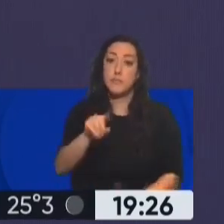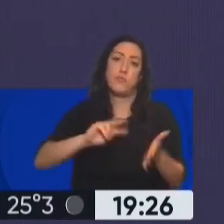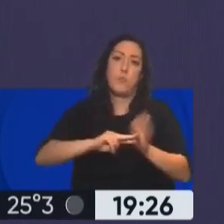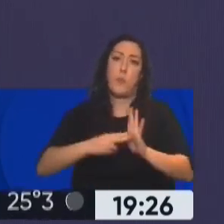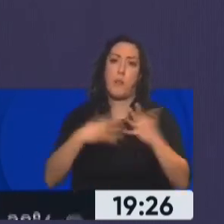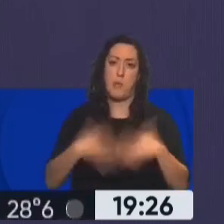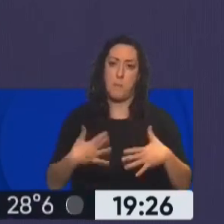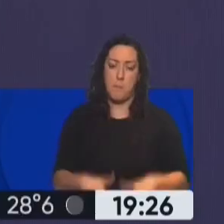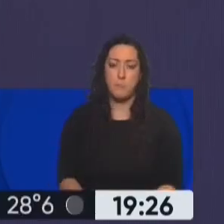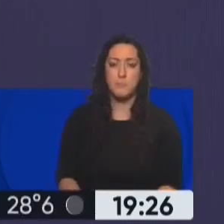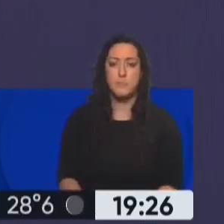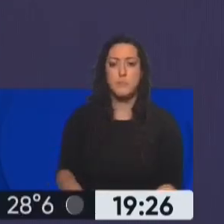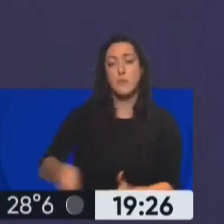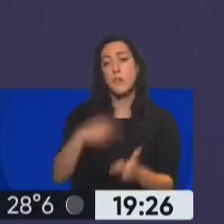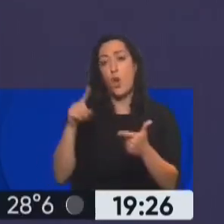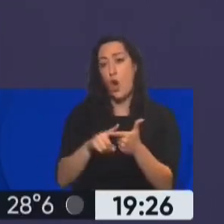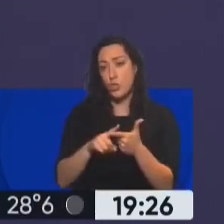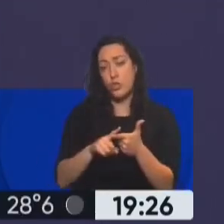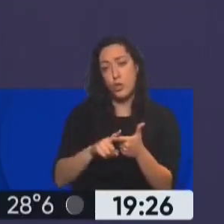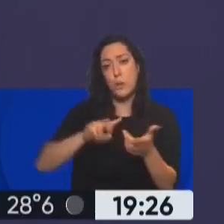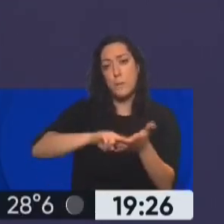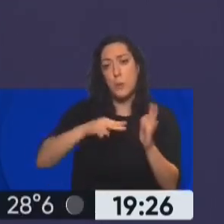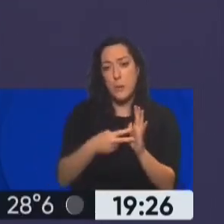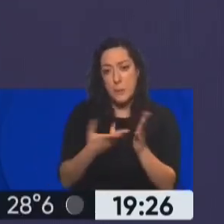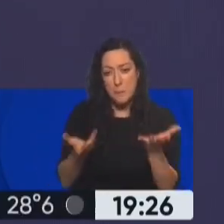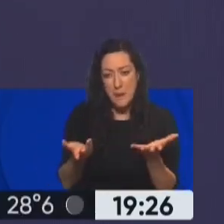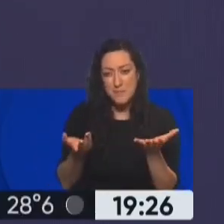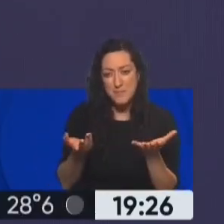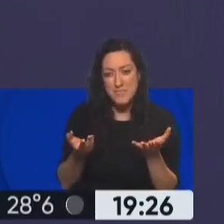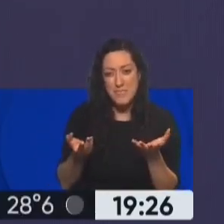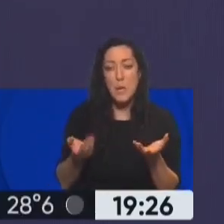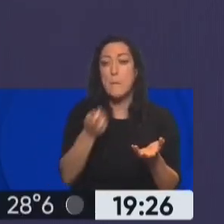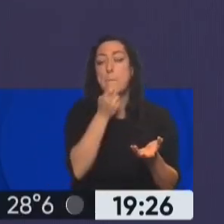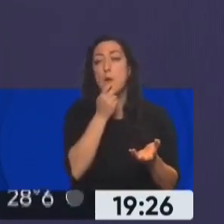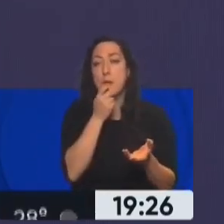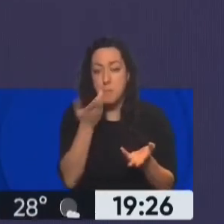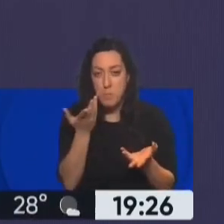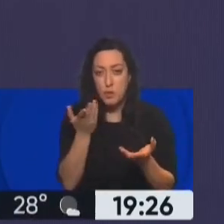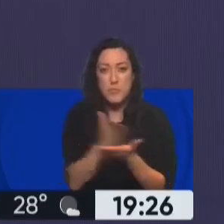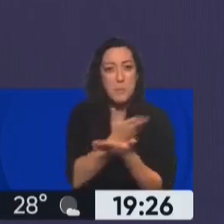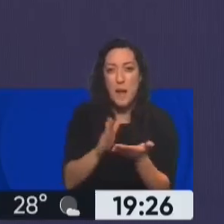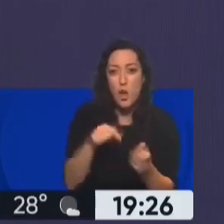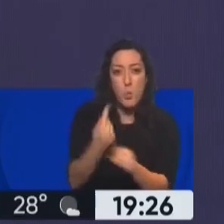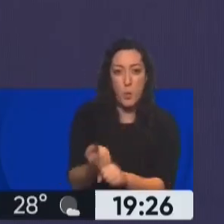And the other problem is the one of invisibility, because it may be that I want to eat bread.